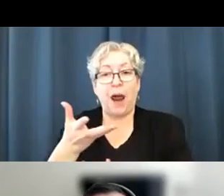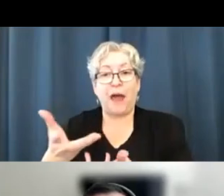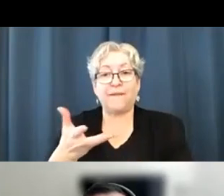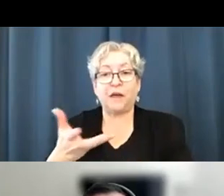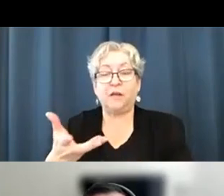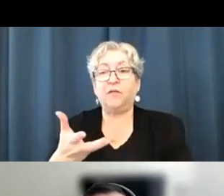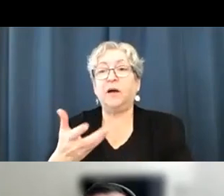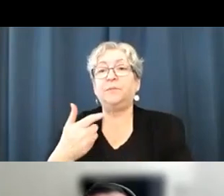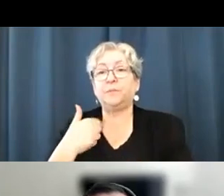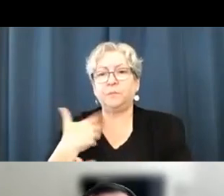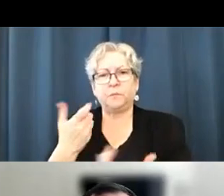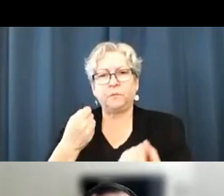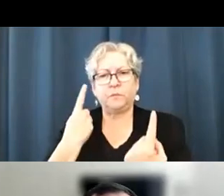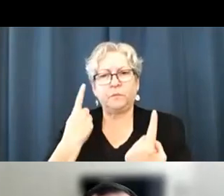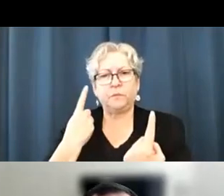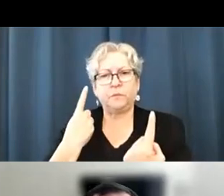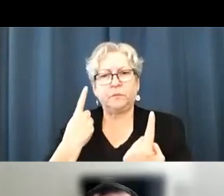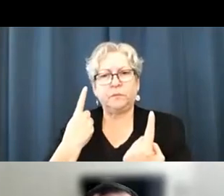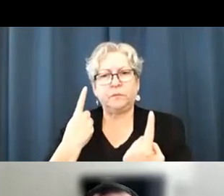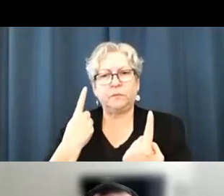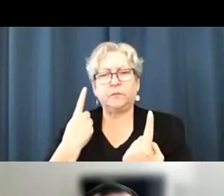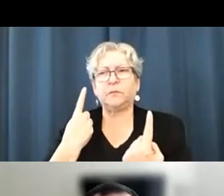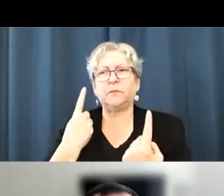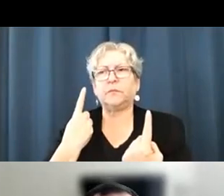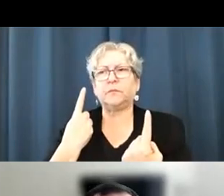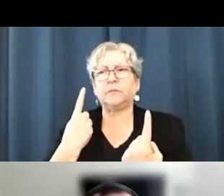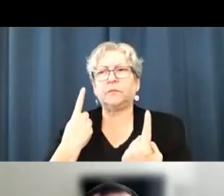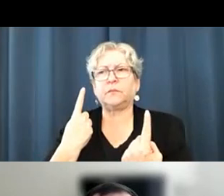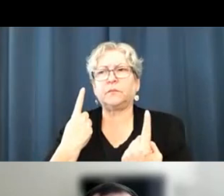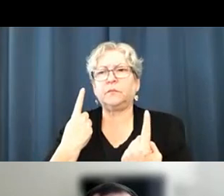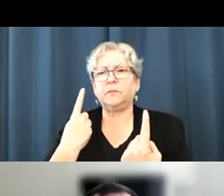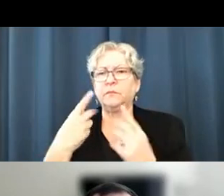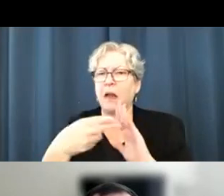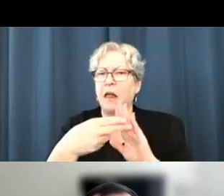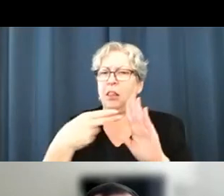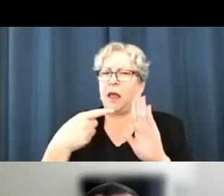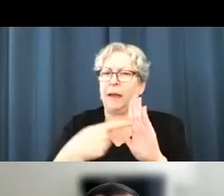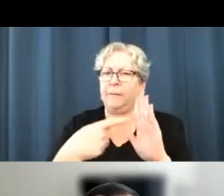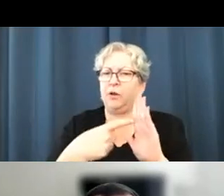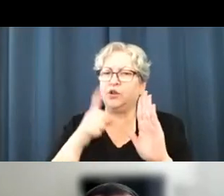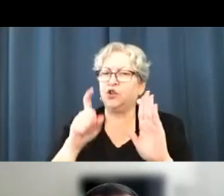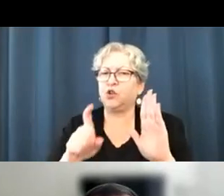we wanna understand that the label should be basically, meaningful.